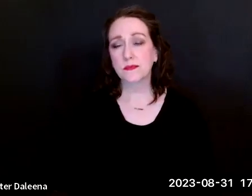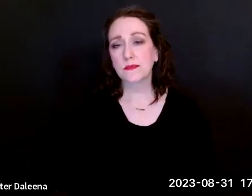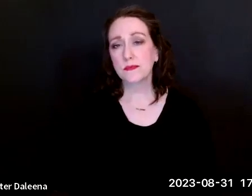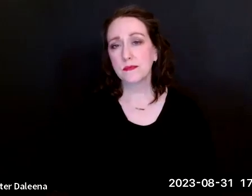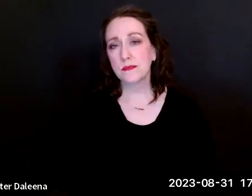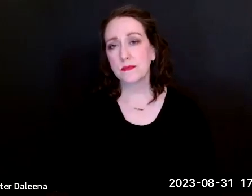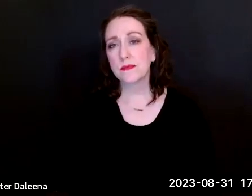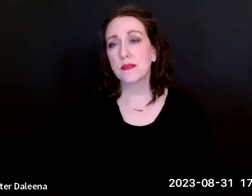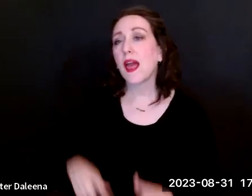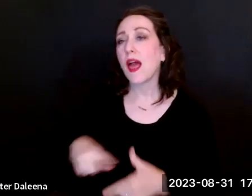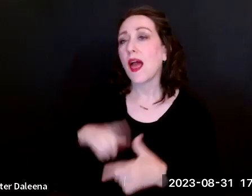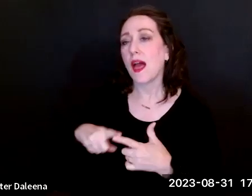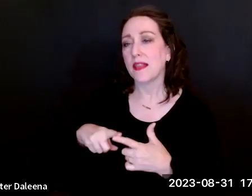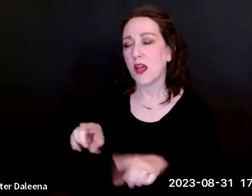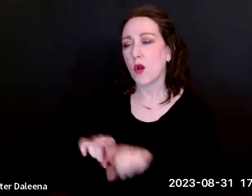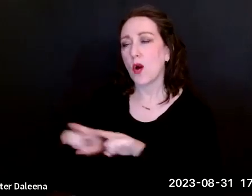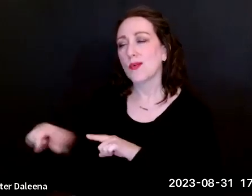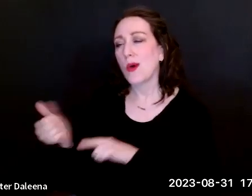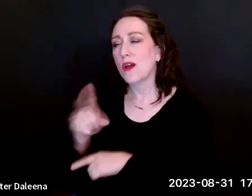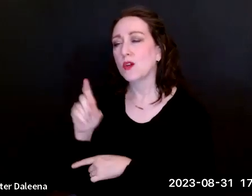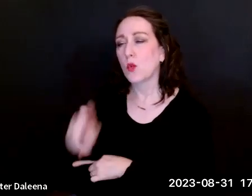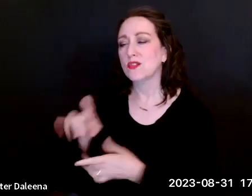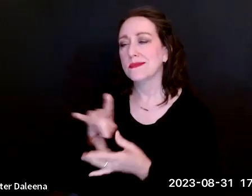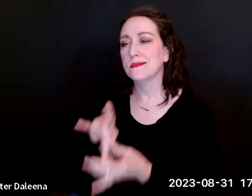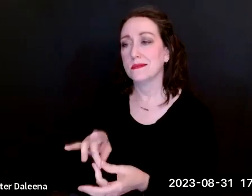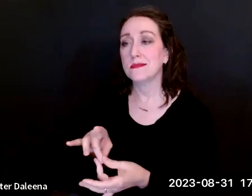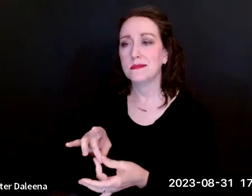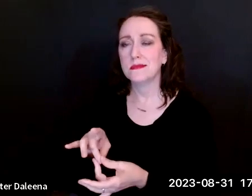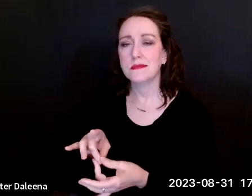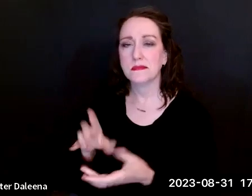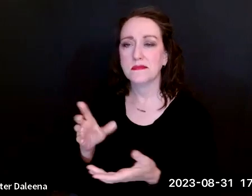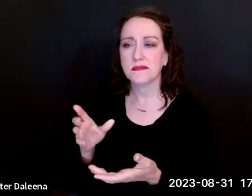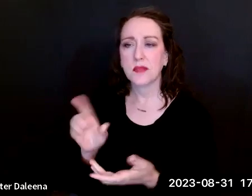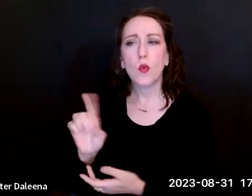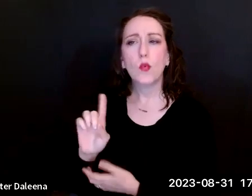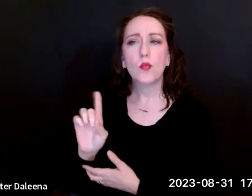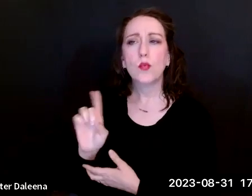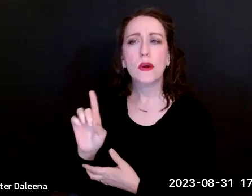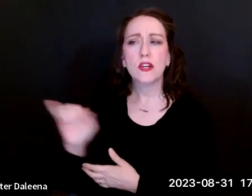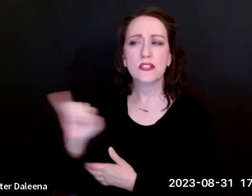and then I I put also another question in there about uh where is the insurance companies in